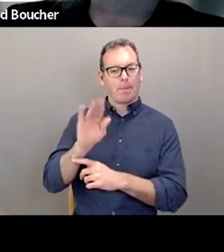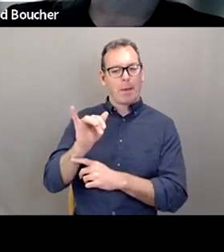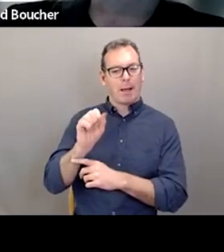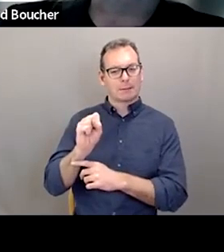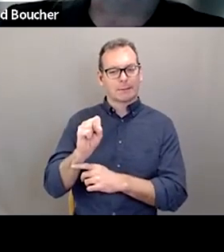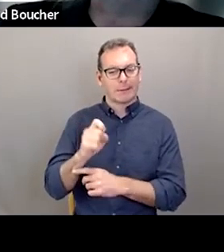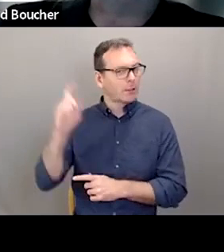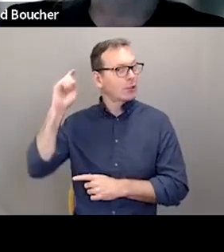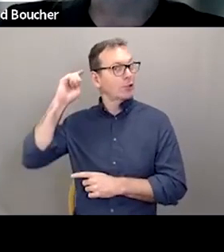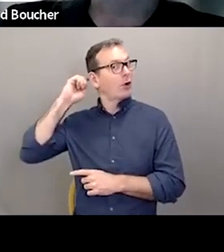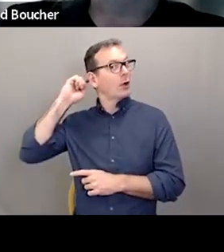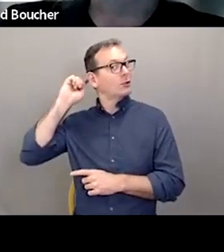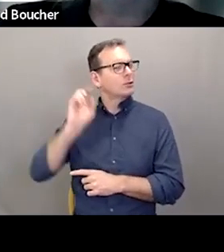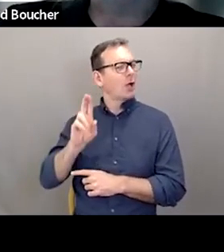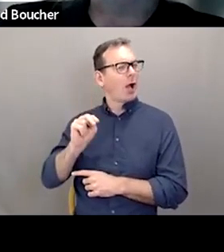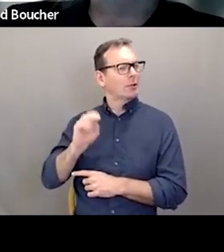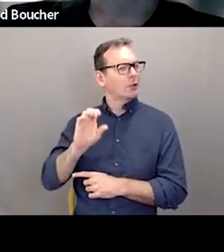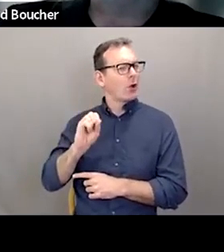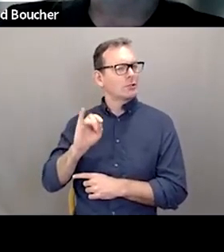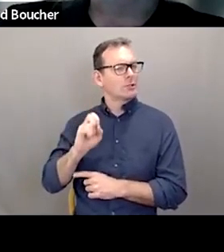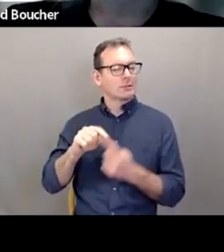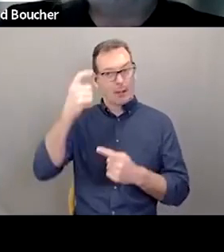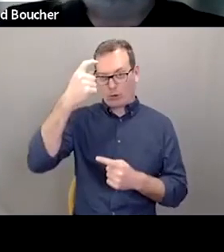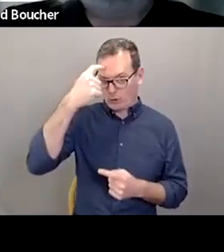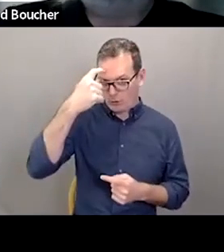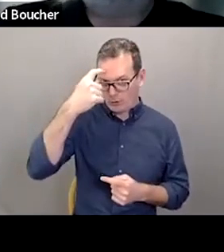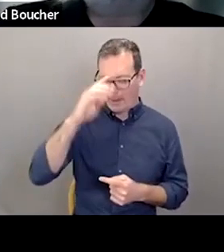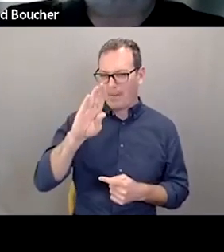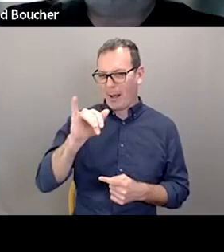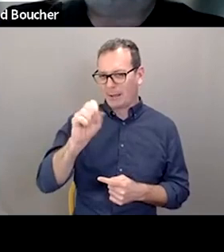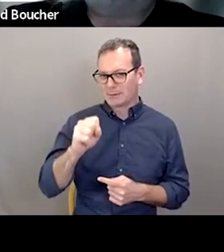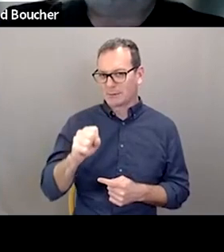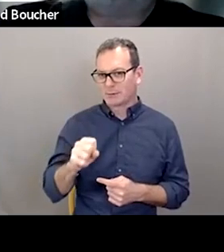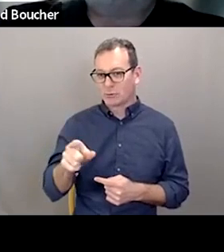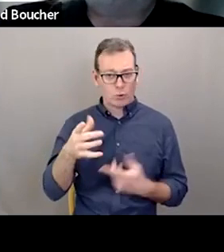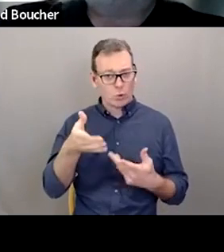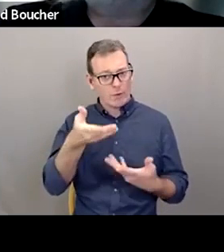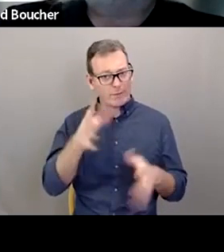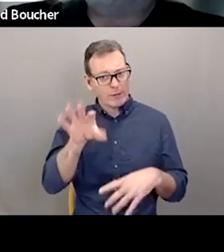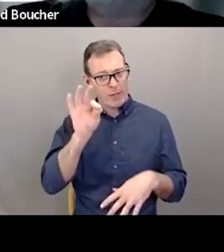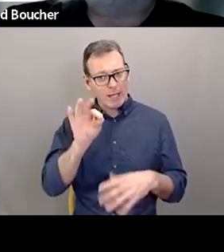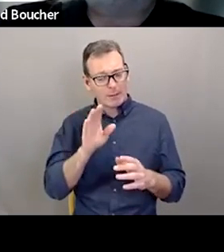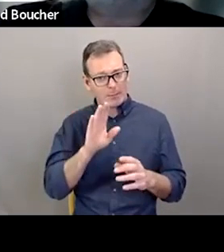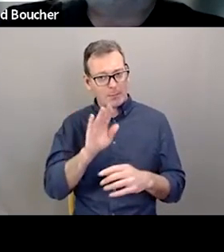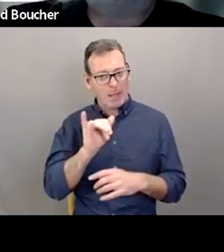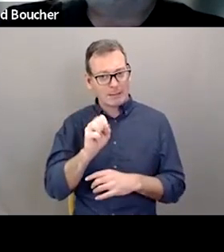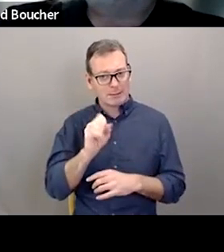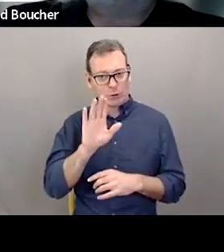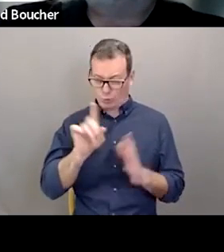talk about that or did that come up in your research because you know that comes up a lot when